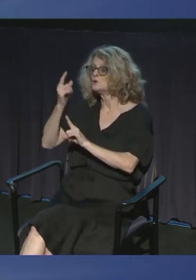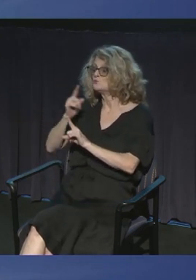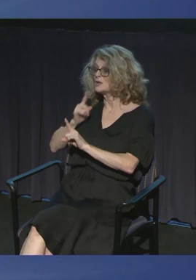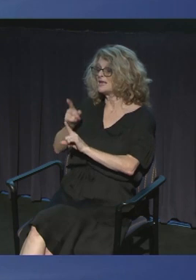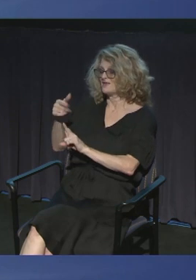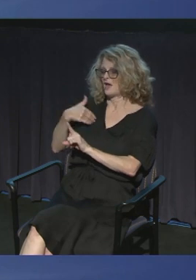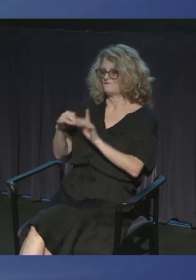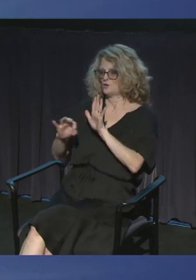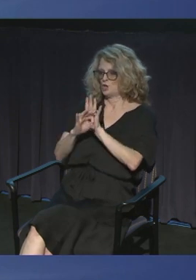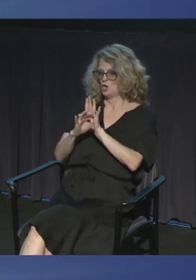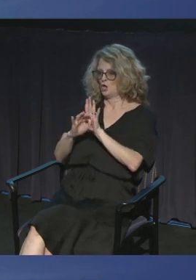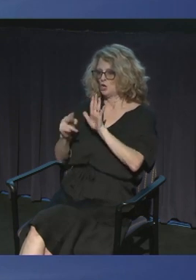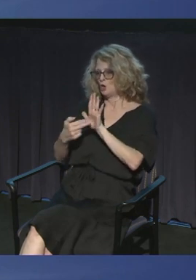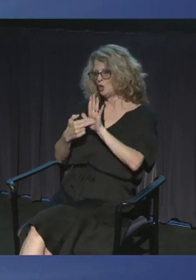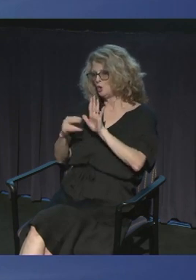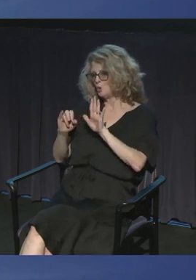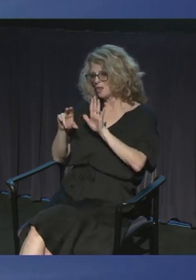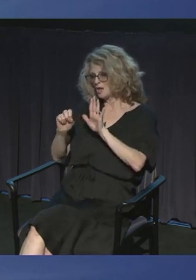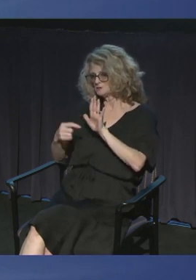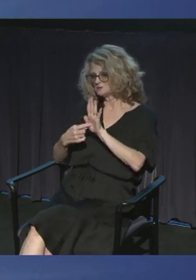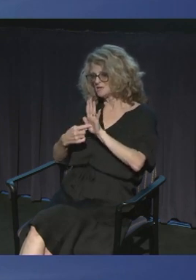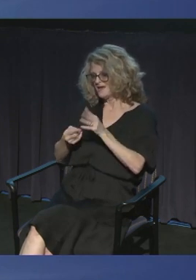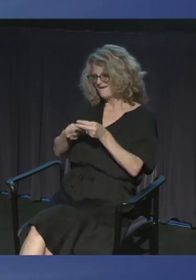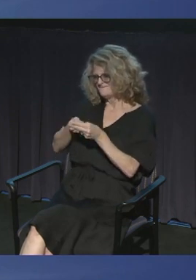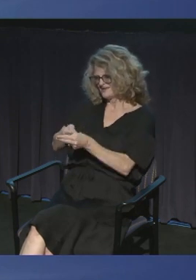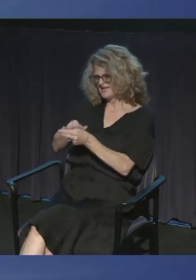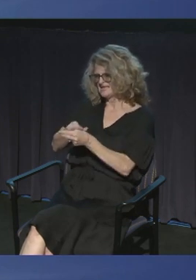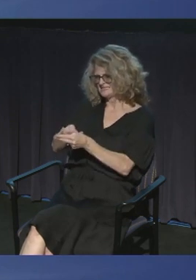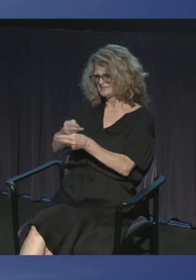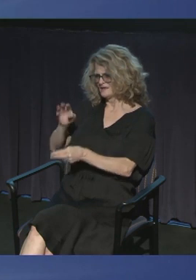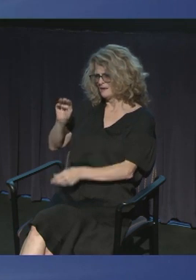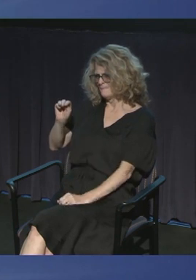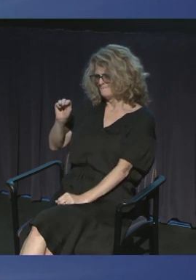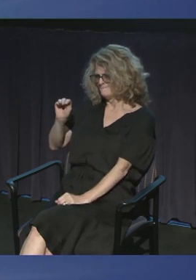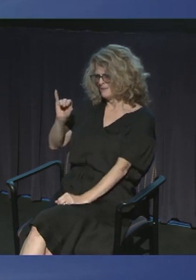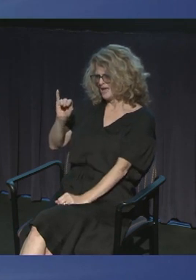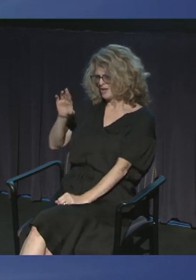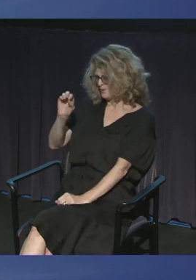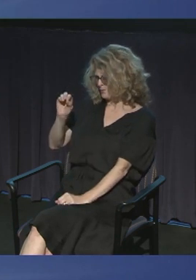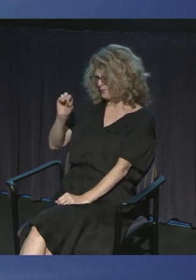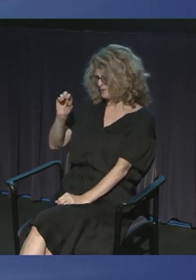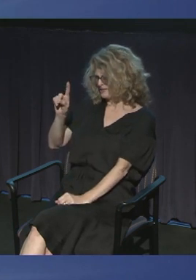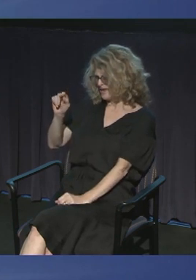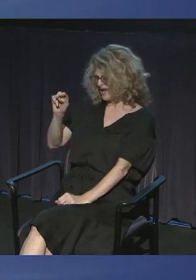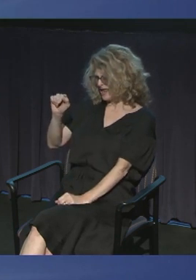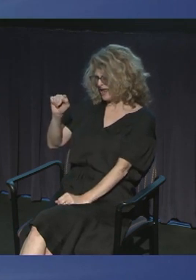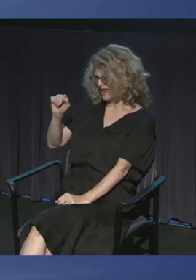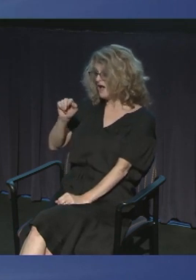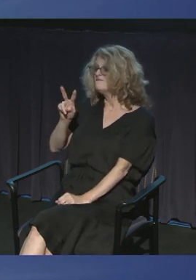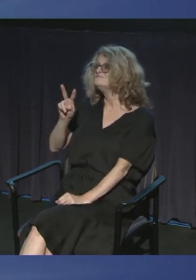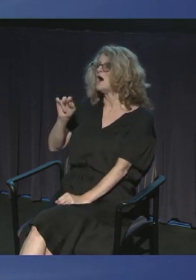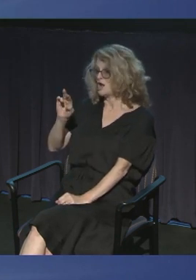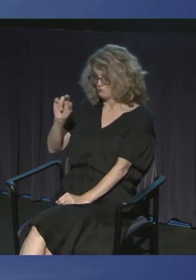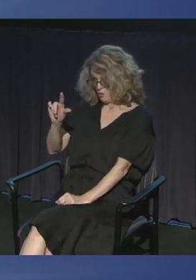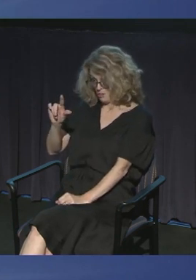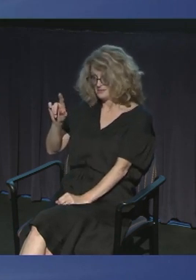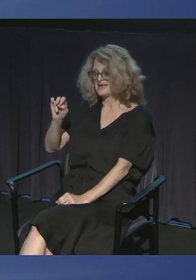DO IS THEY HAVE A NUCLEASE THAT CLEAVES VIRAL DNA, AND AS